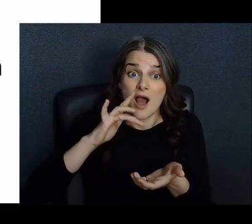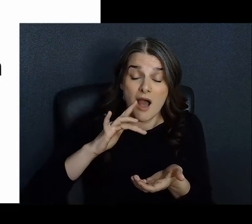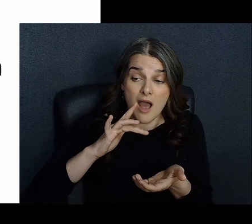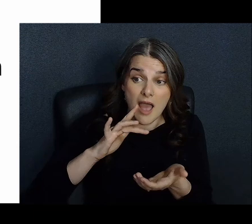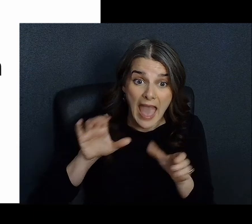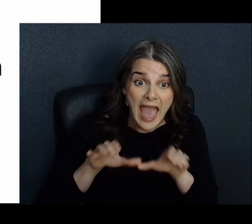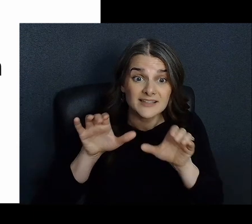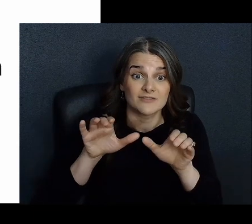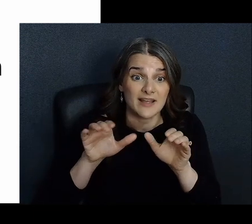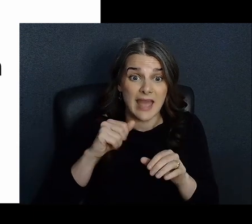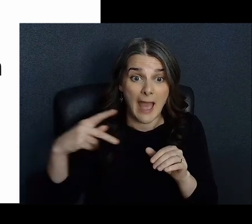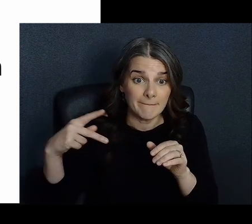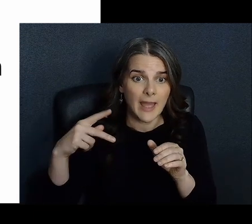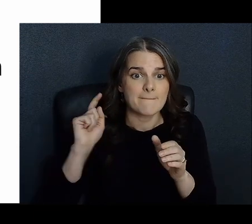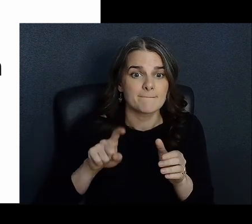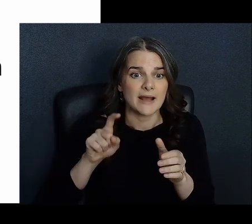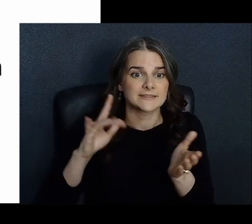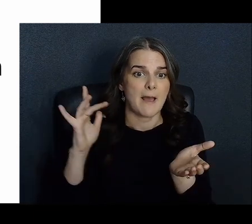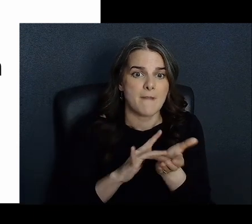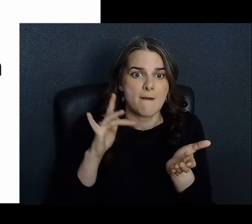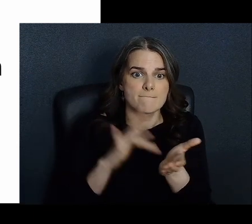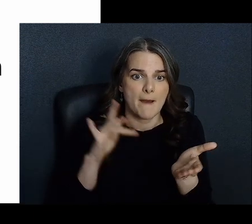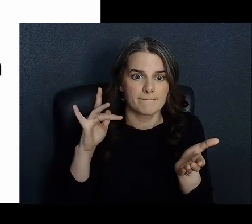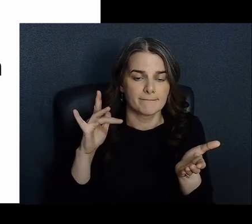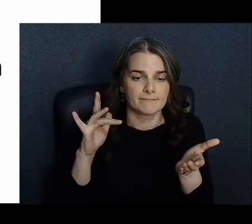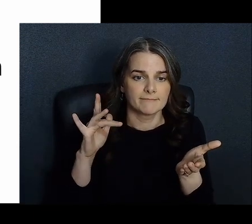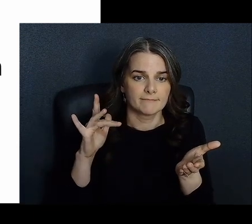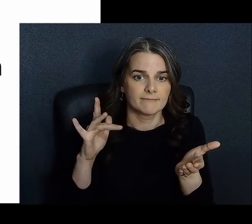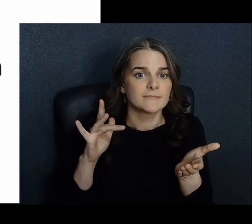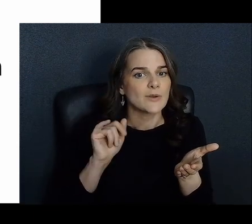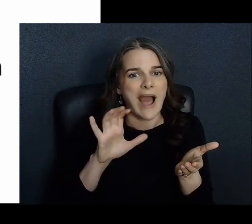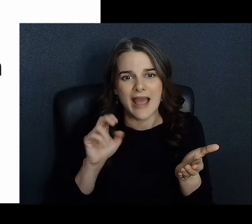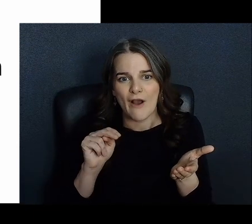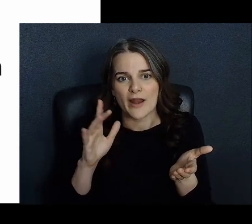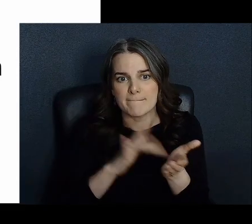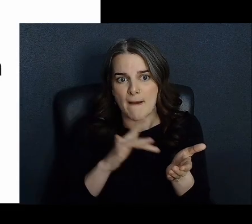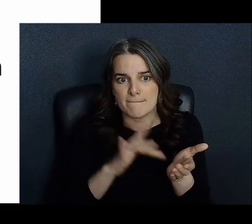you're going to have to double tap to get that activated. And if you just swipe from left to right,